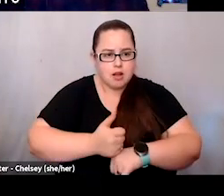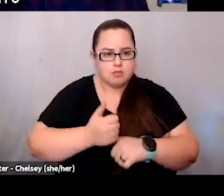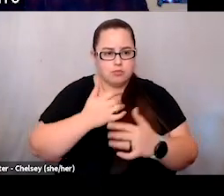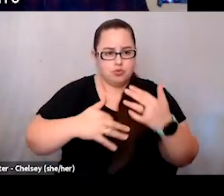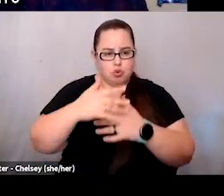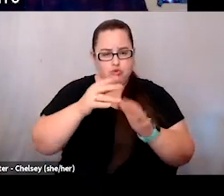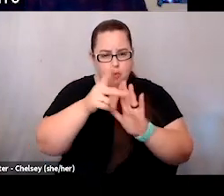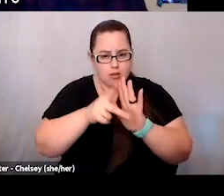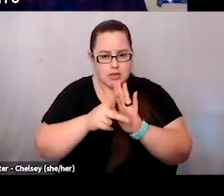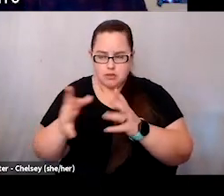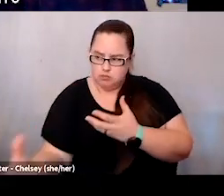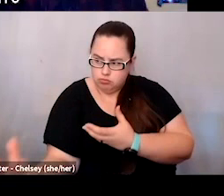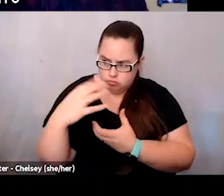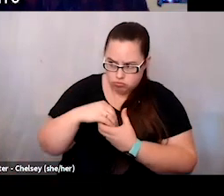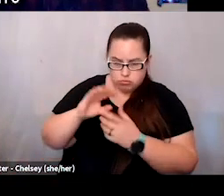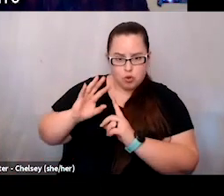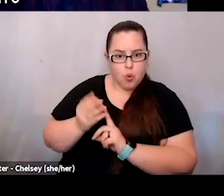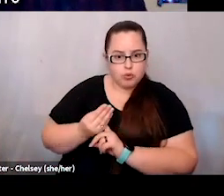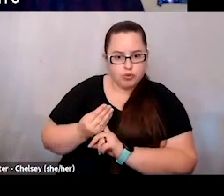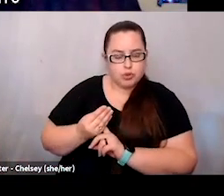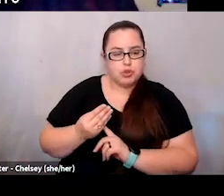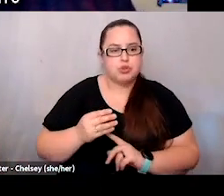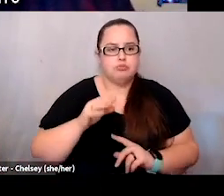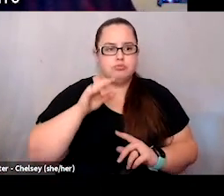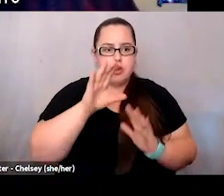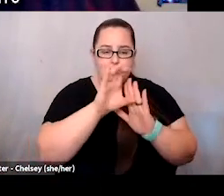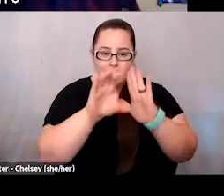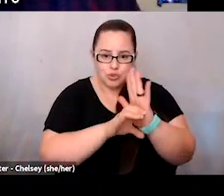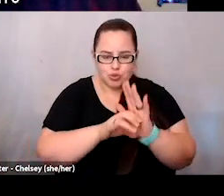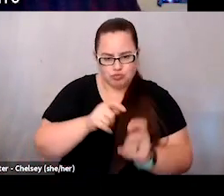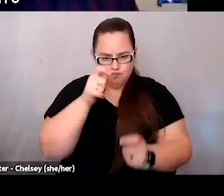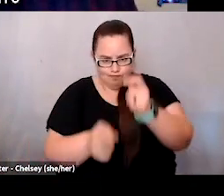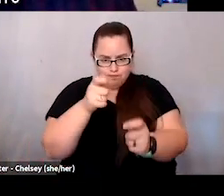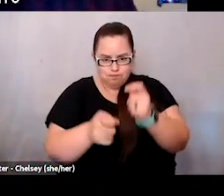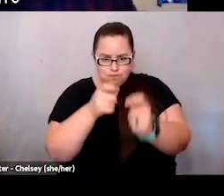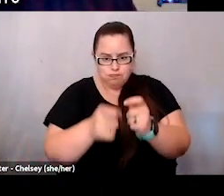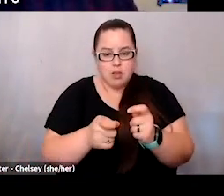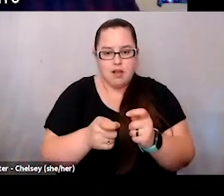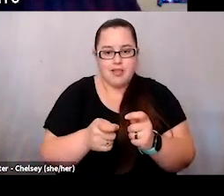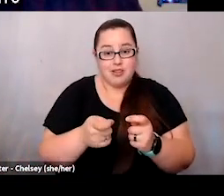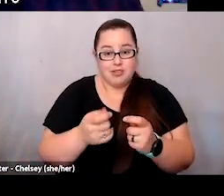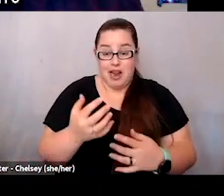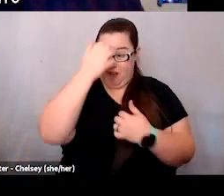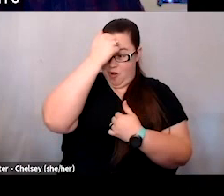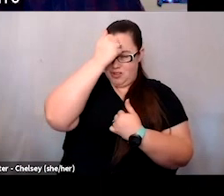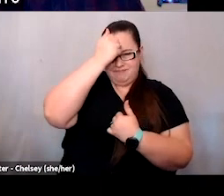crafting social policies that reflect their culture. They're reworking their